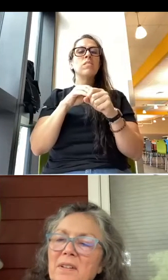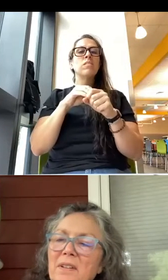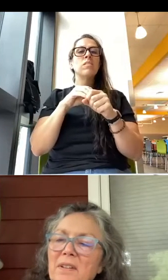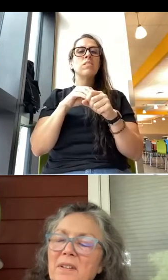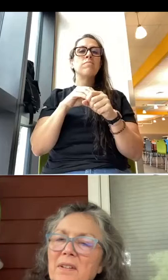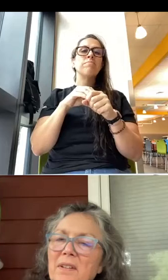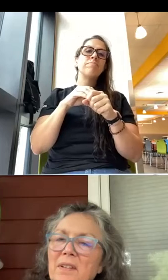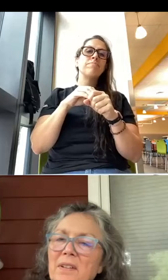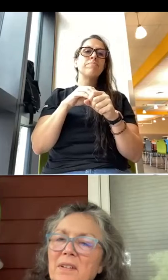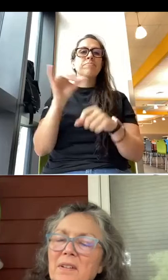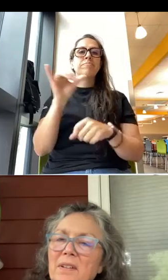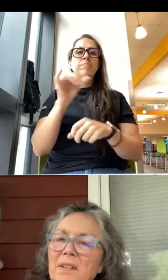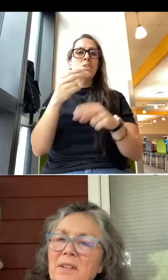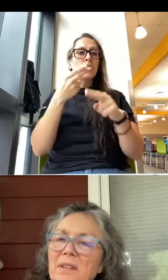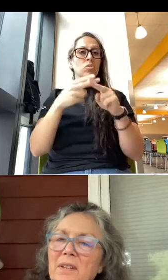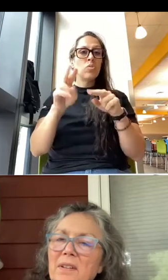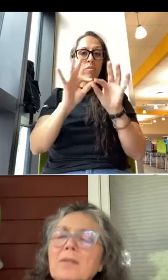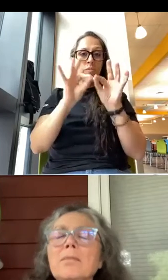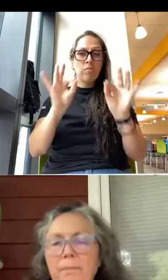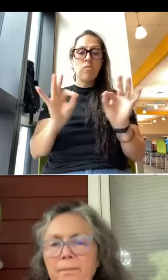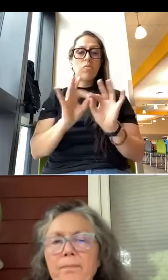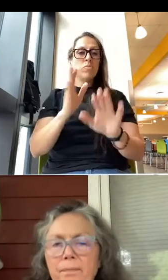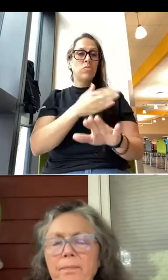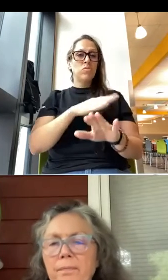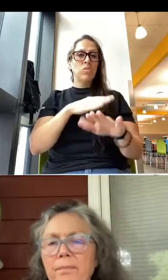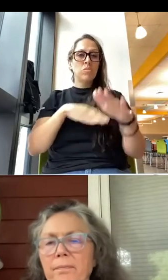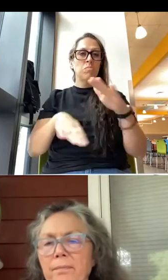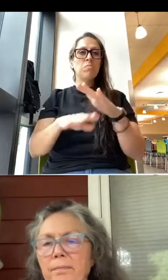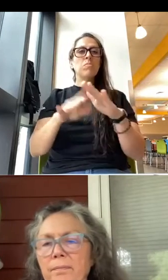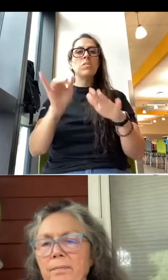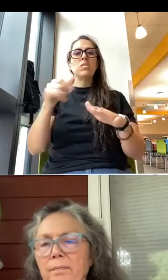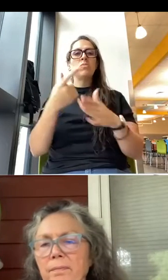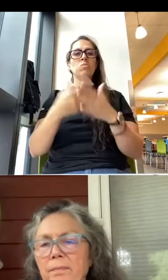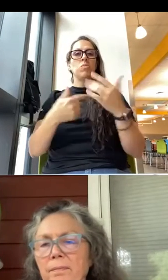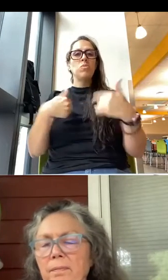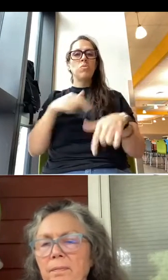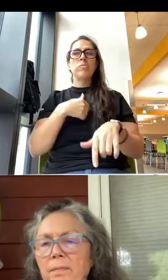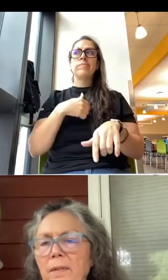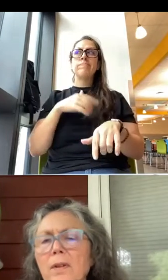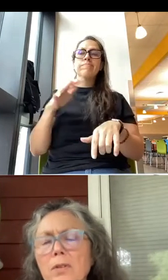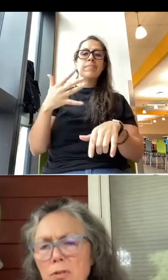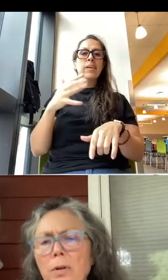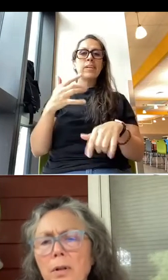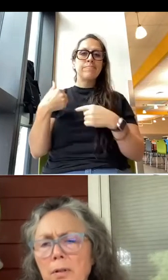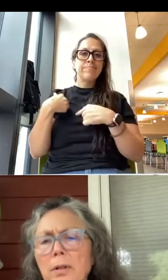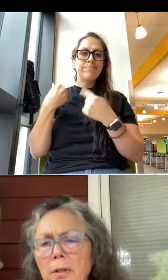like short-form, song-based medium, which is what we kind of have been doing before, you know. As last time that